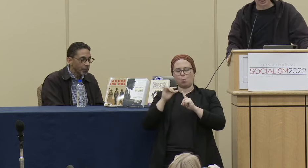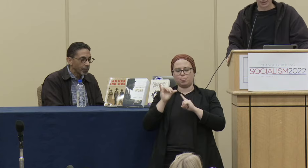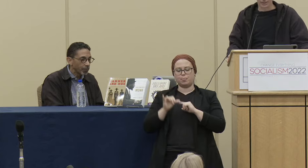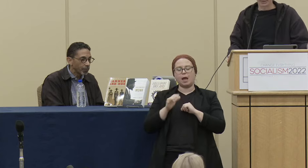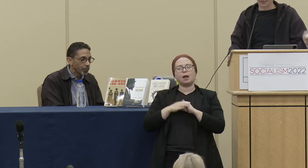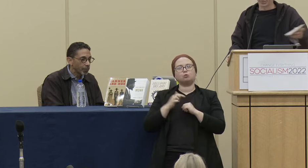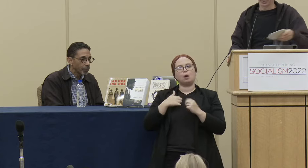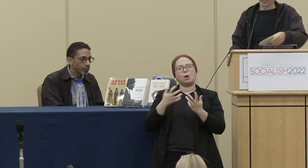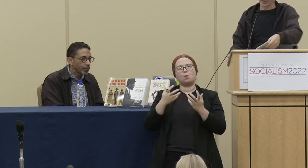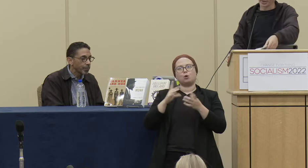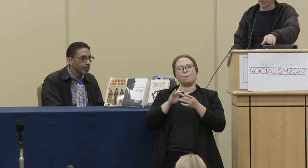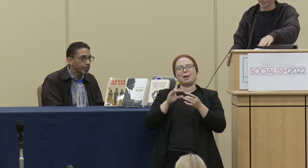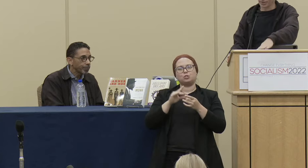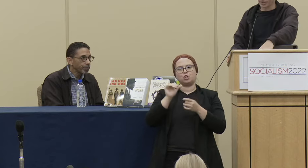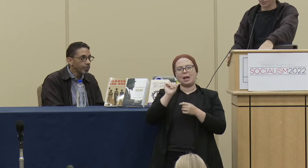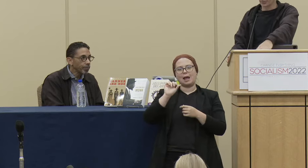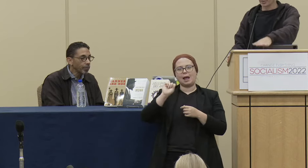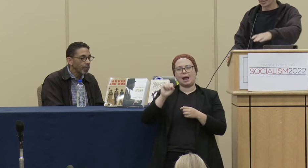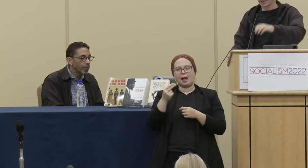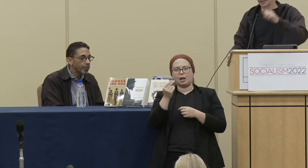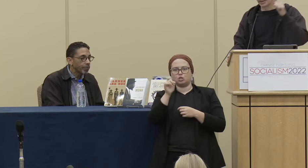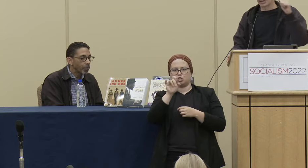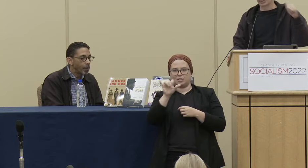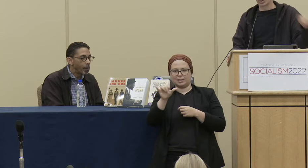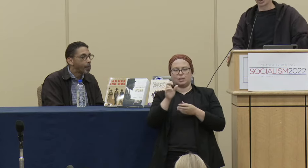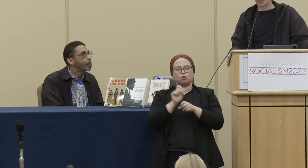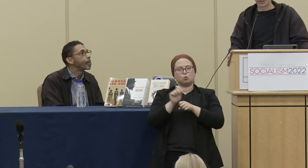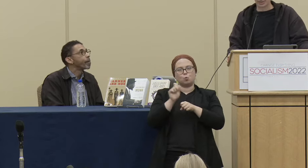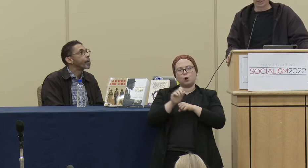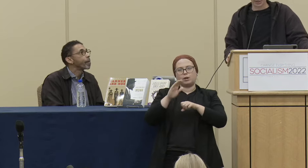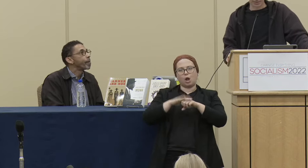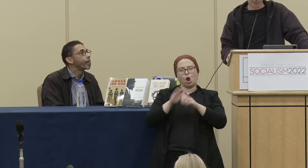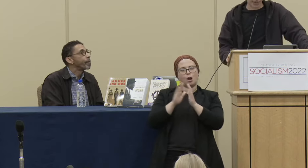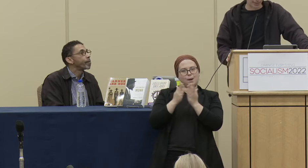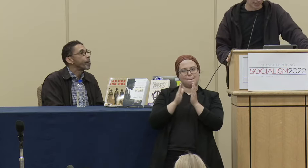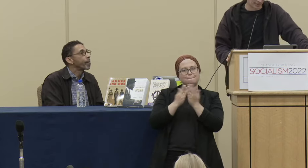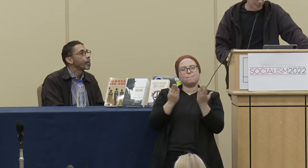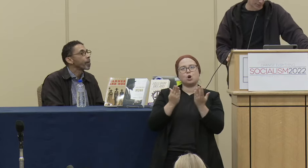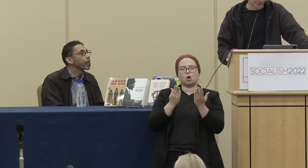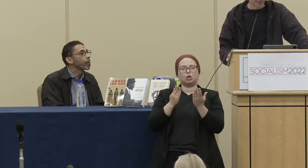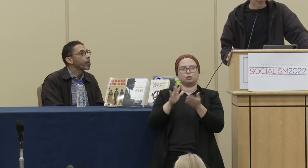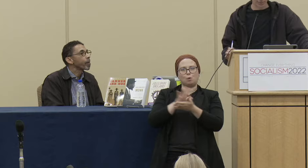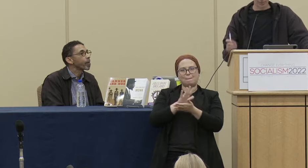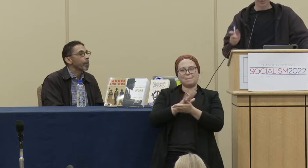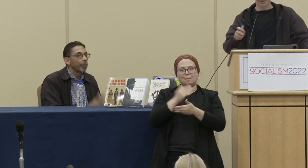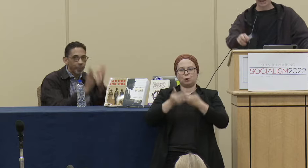find more about that, or find to find Ashley about that. I